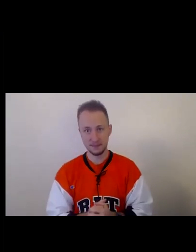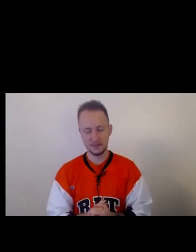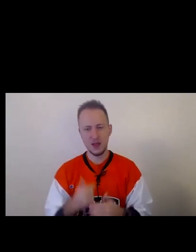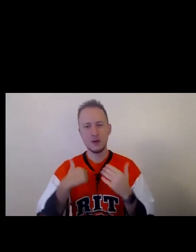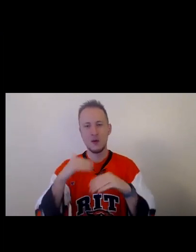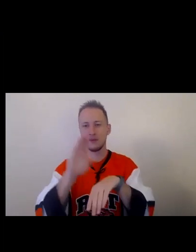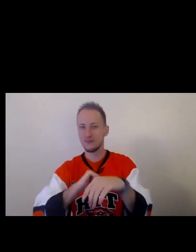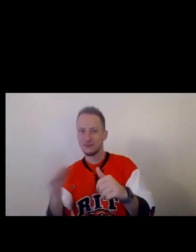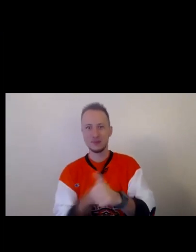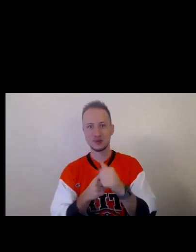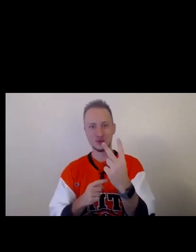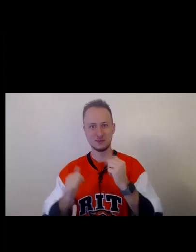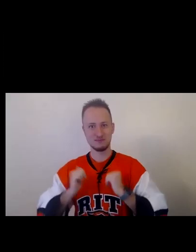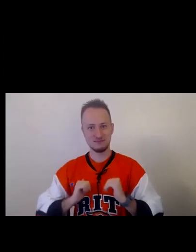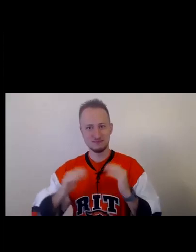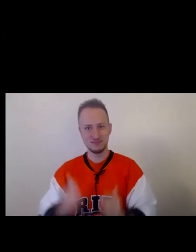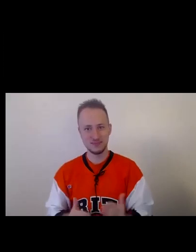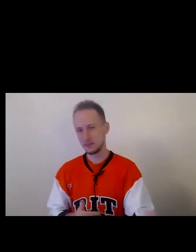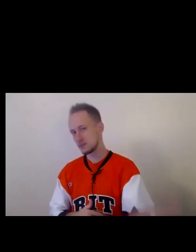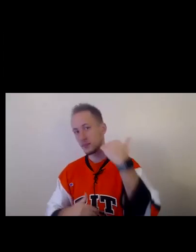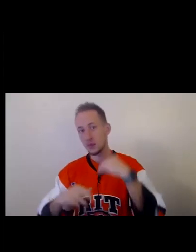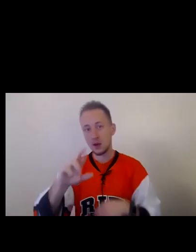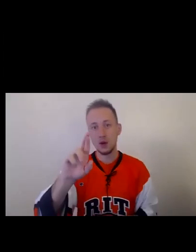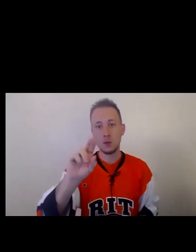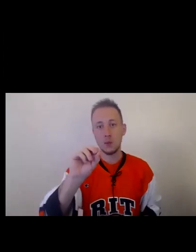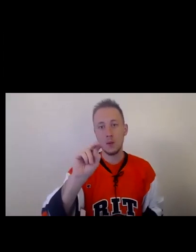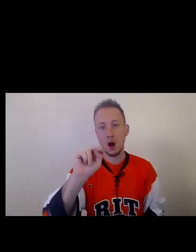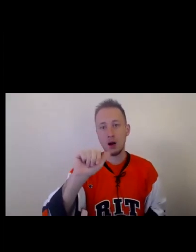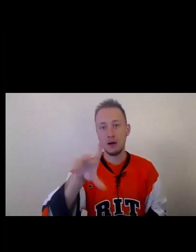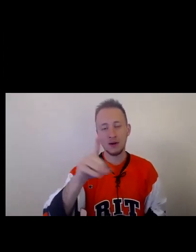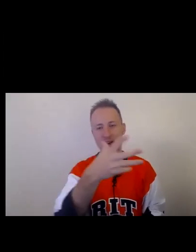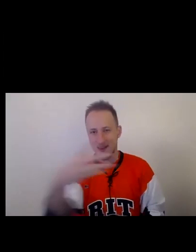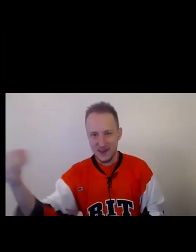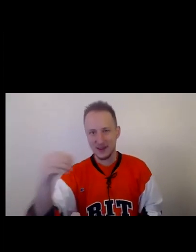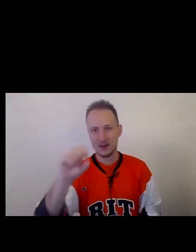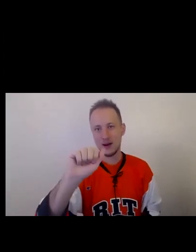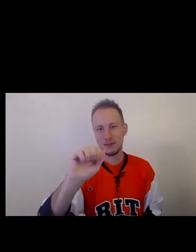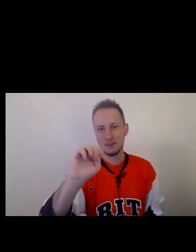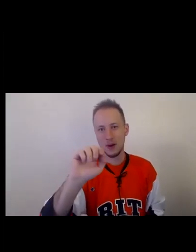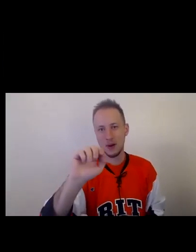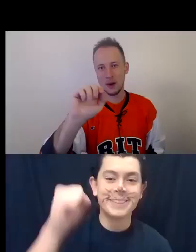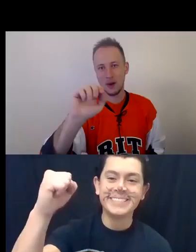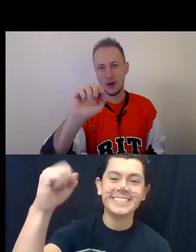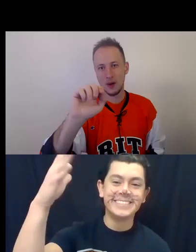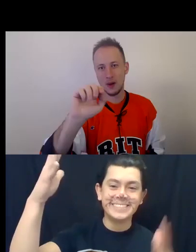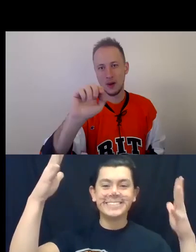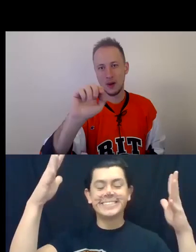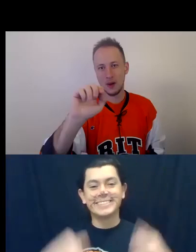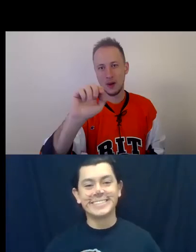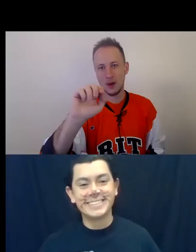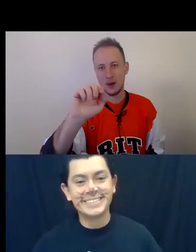Let's call on our first two actors. Come on up, Ronald and Amanda.